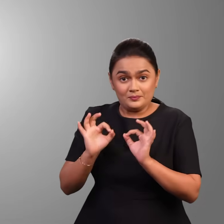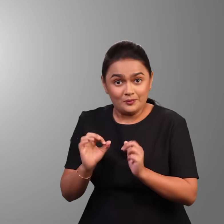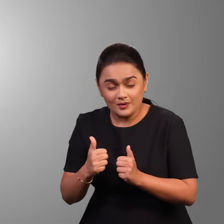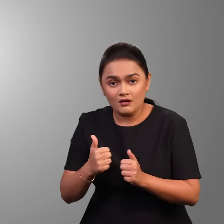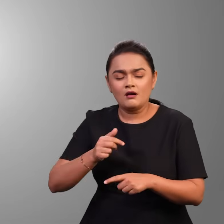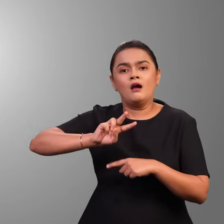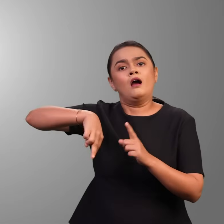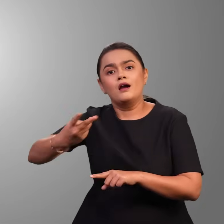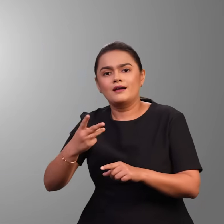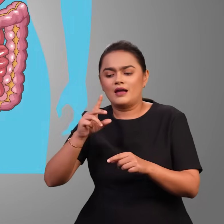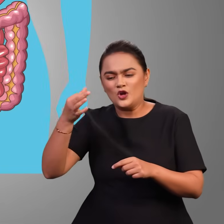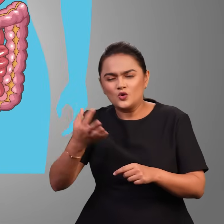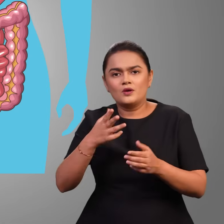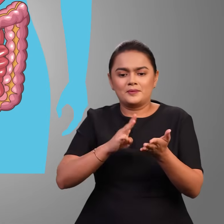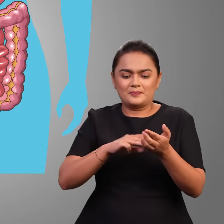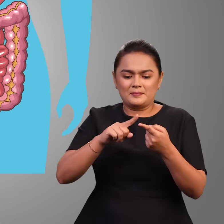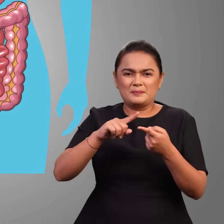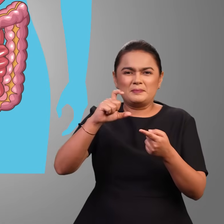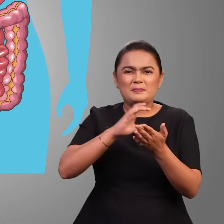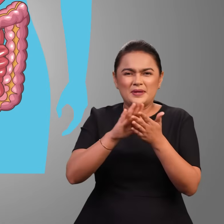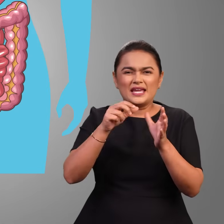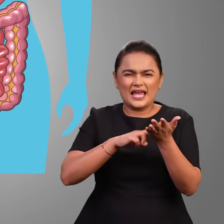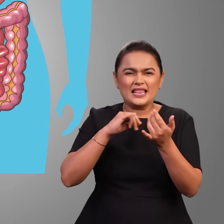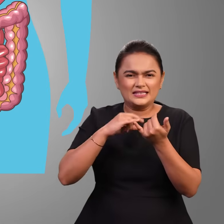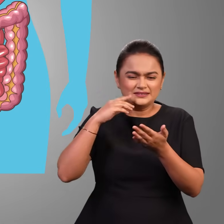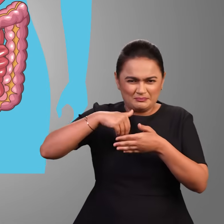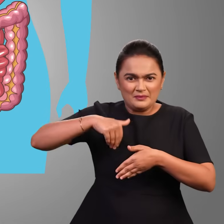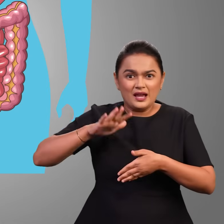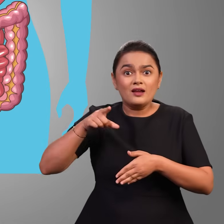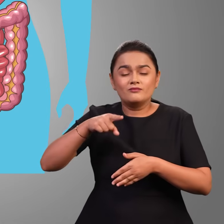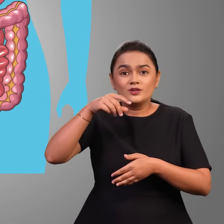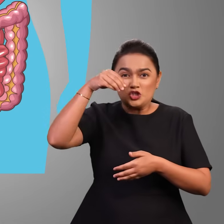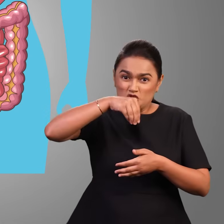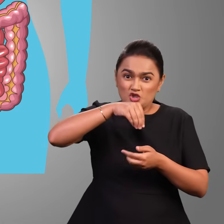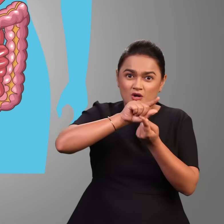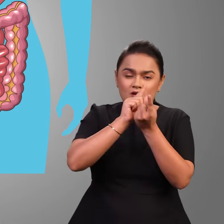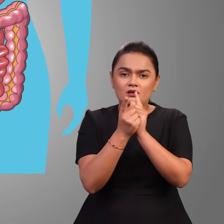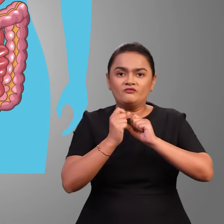there is another mechanism by which, Sugar directly converts into fat. And